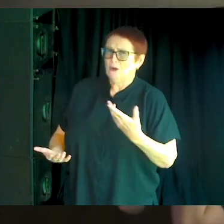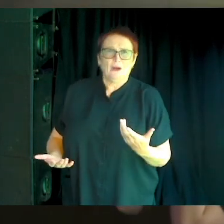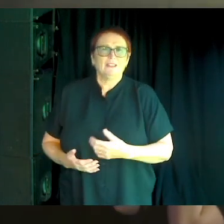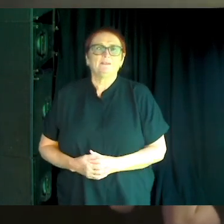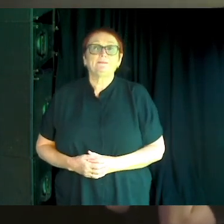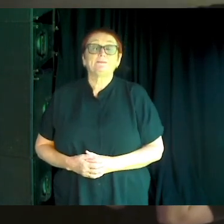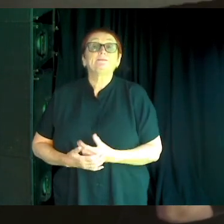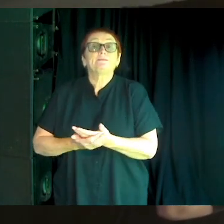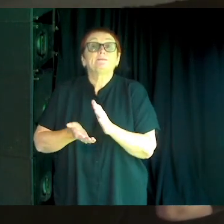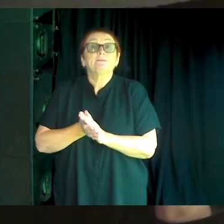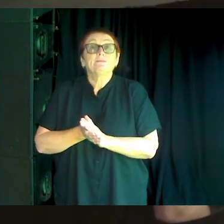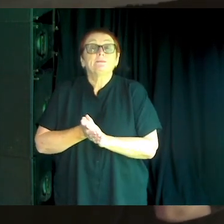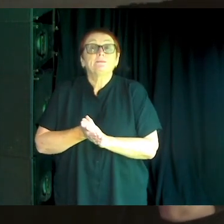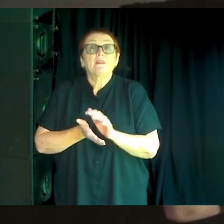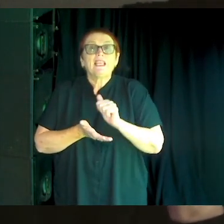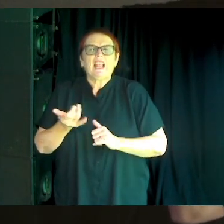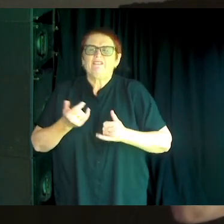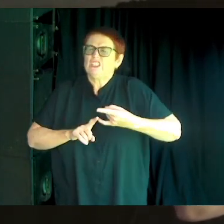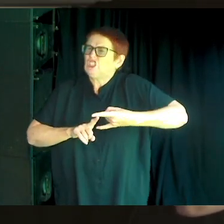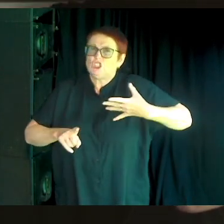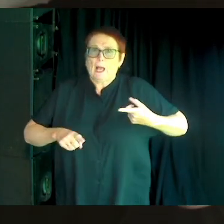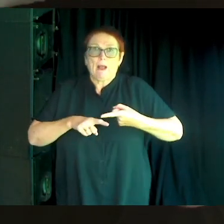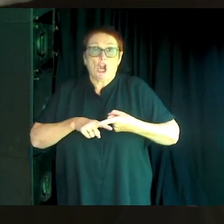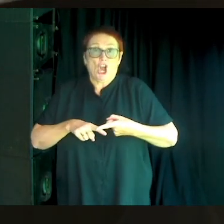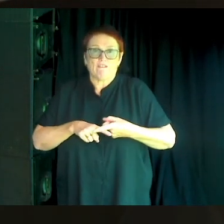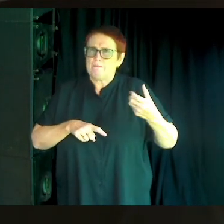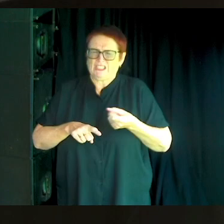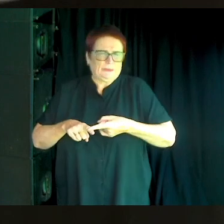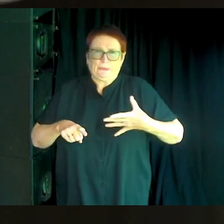trick is to get a very very sharp knife your knife has to be really sharp to slice it so